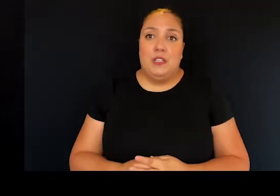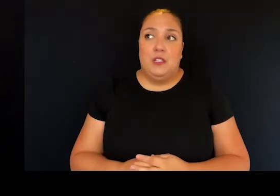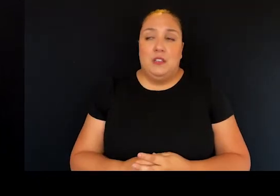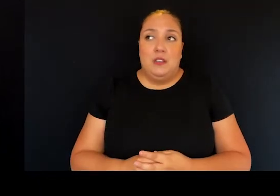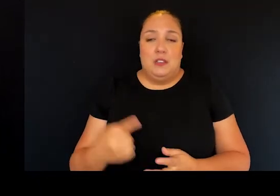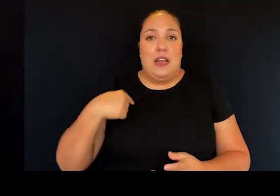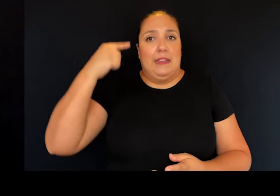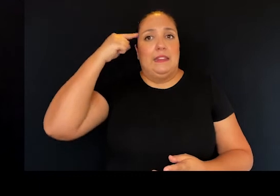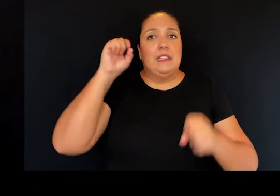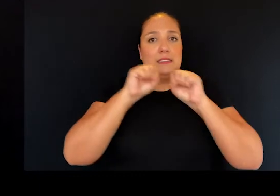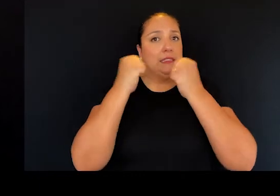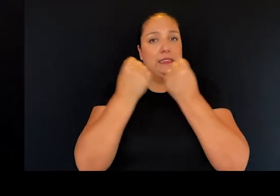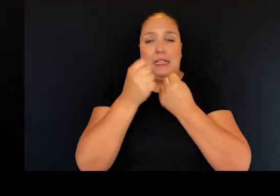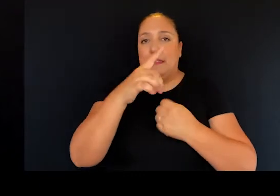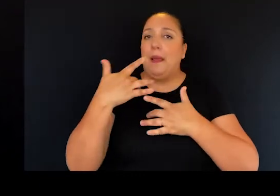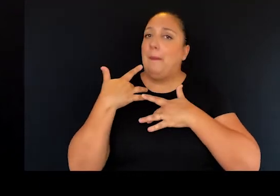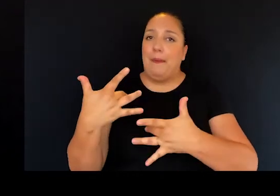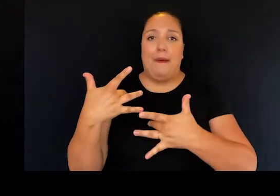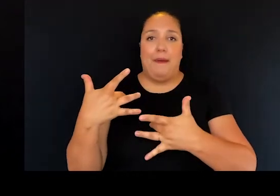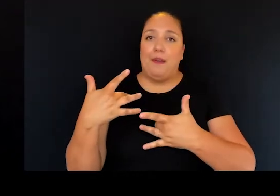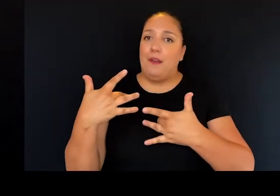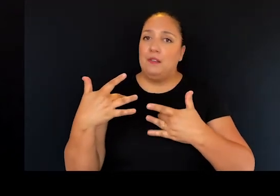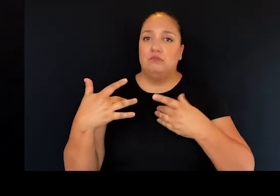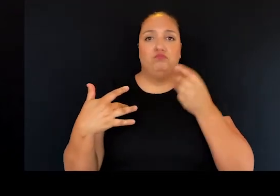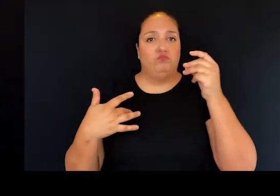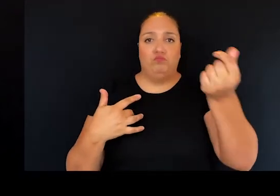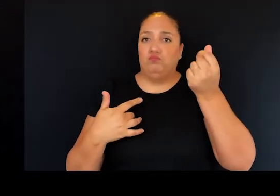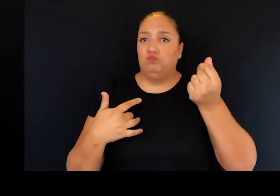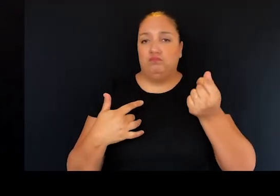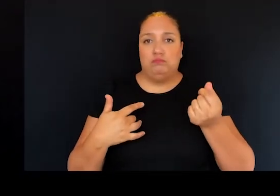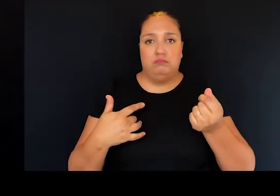to point down to that, yet another female,